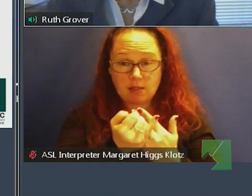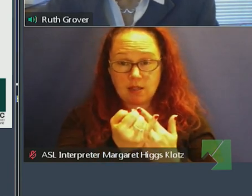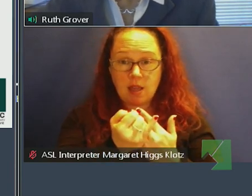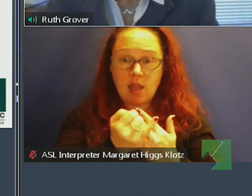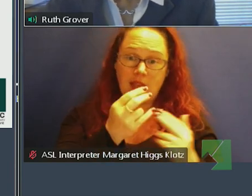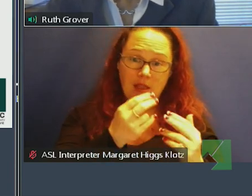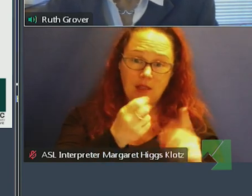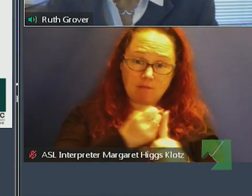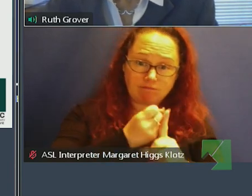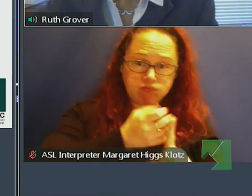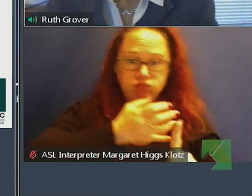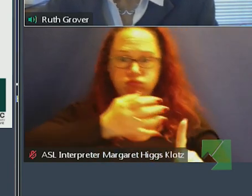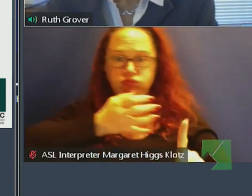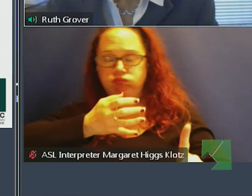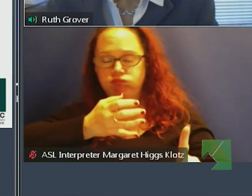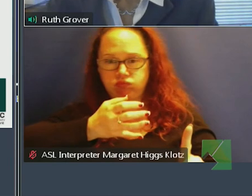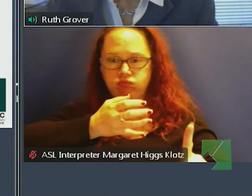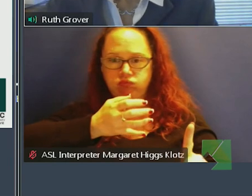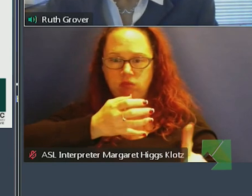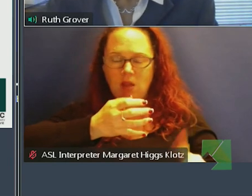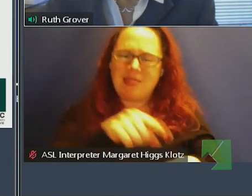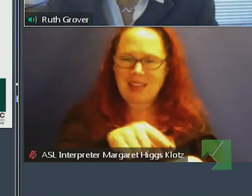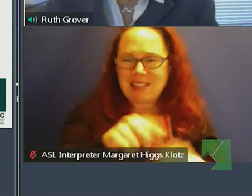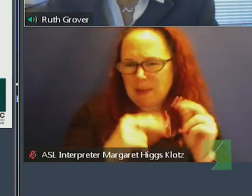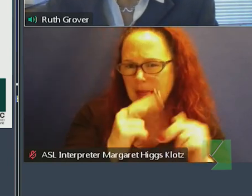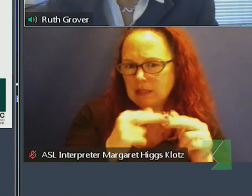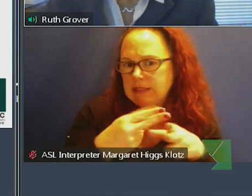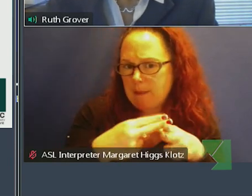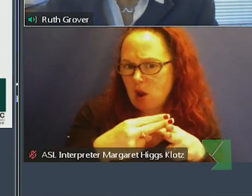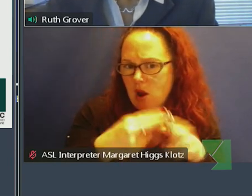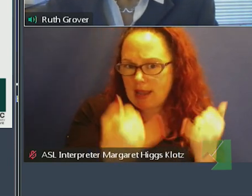current built this temporary men's shelter increases the